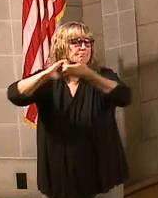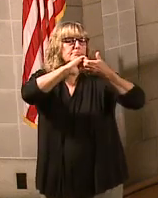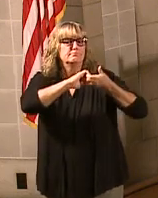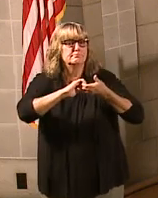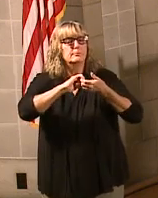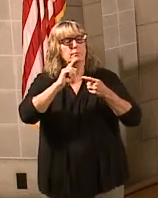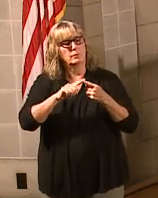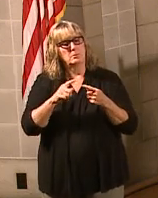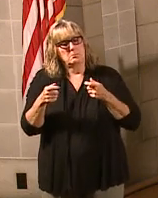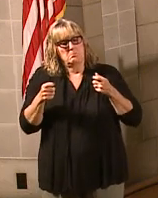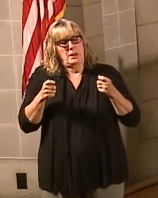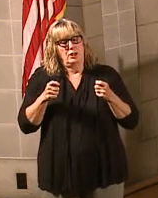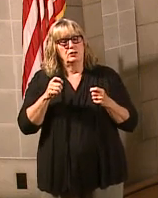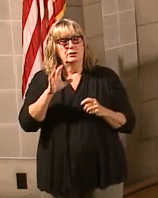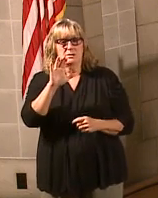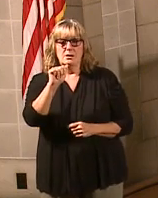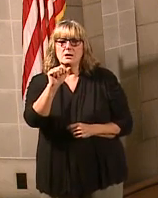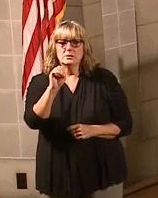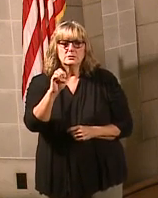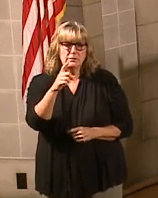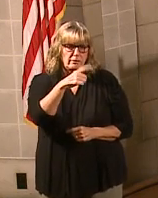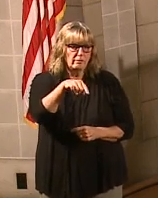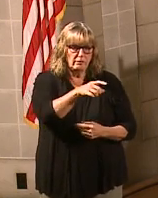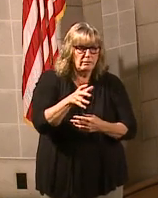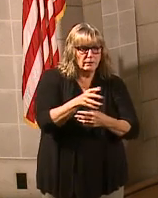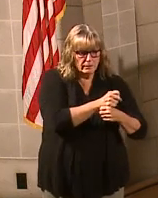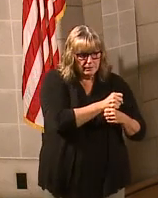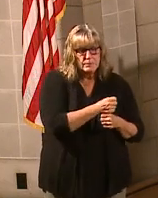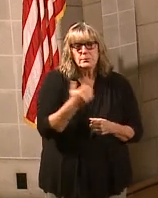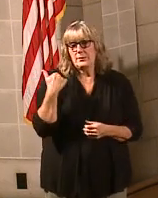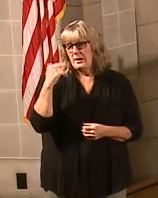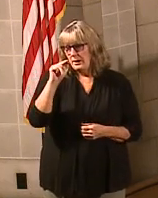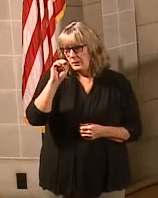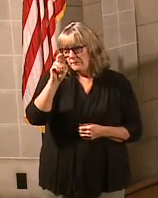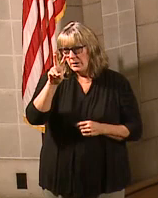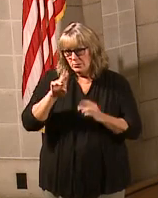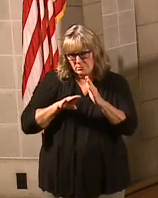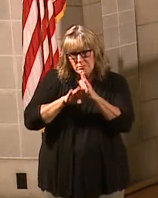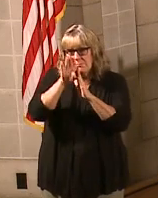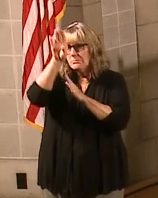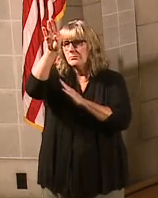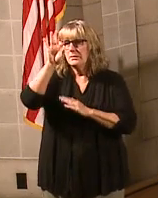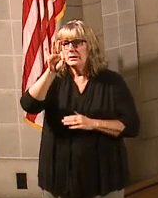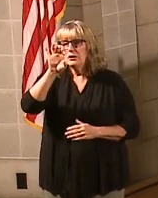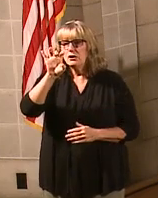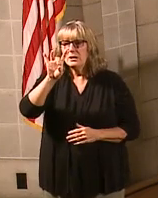PATIENTS, BUT ALSO THE HOSPITAL